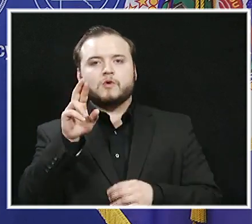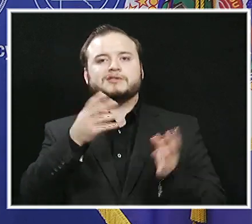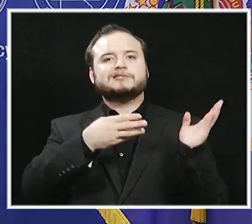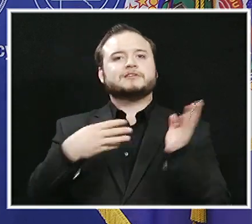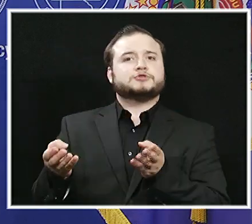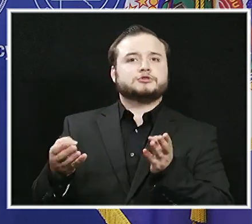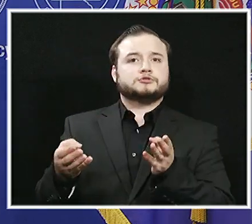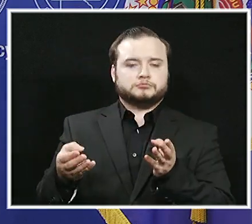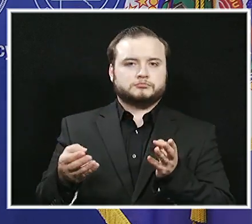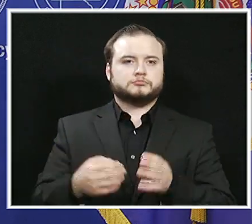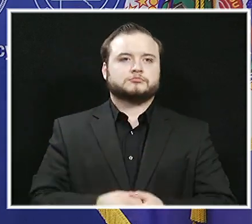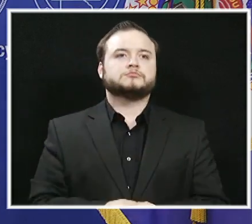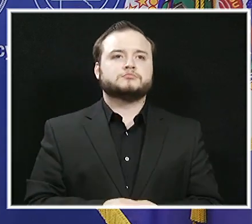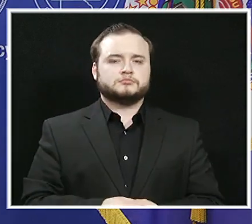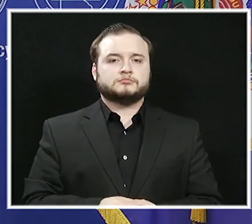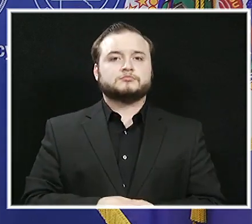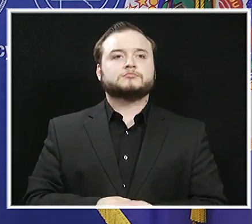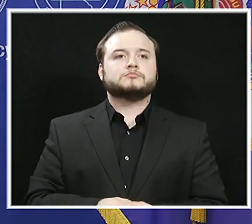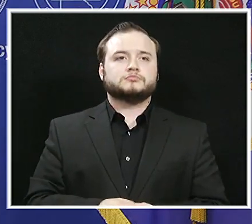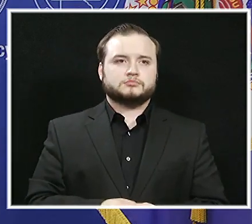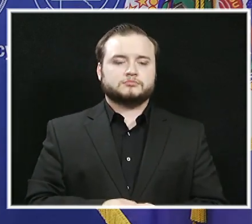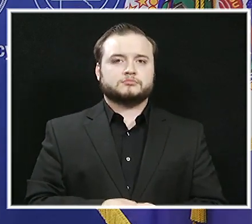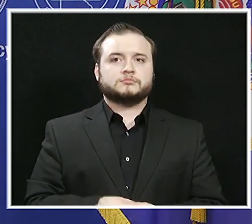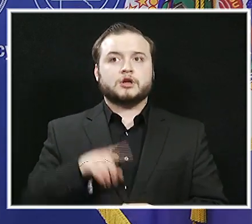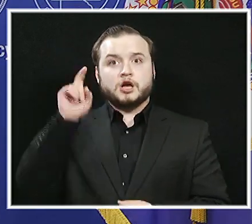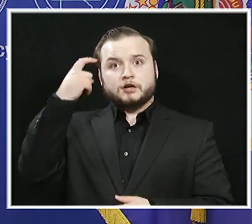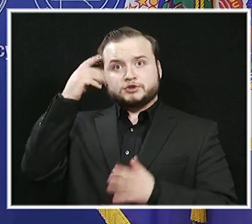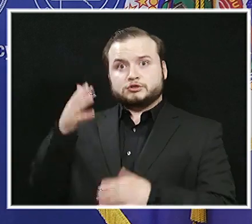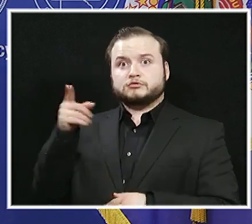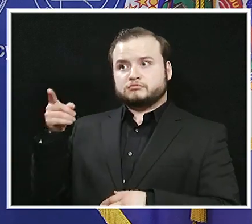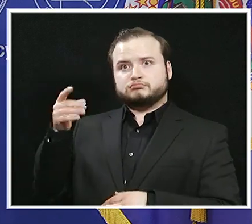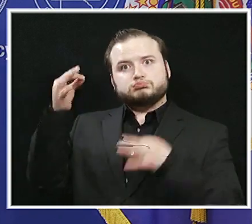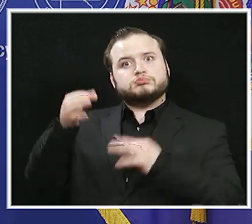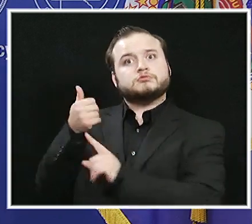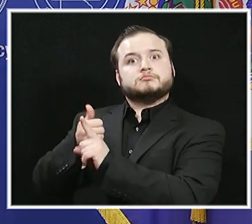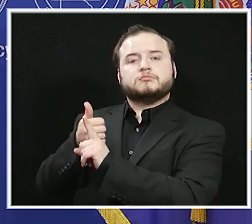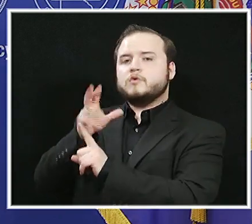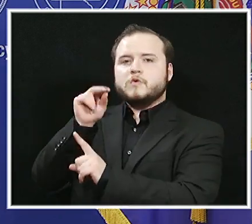First thing I want to say is that this guidance was not developed alone inside of government.